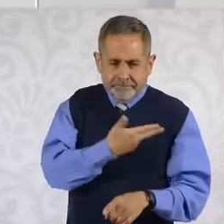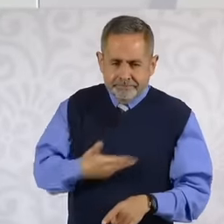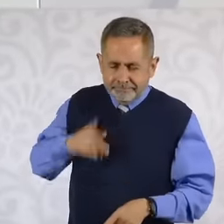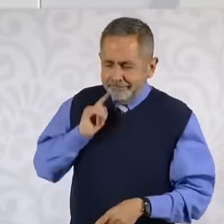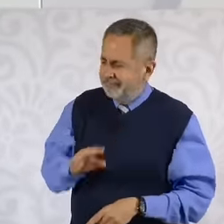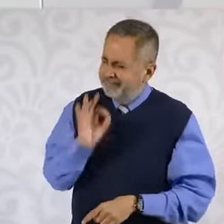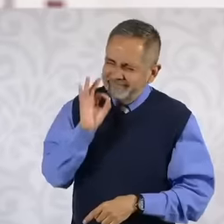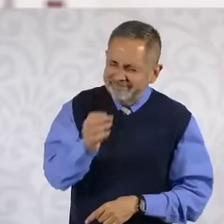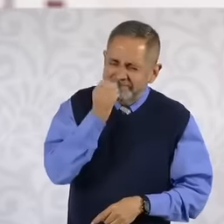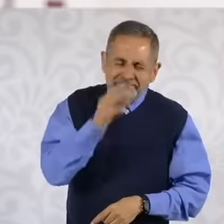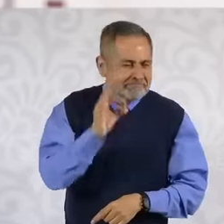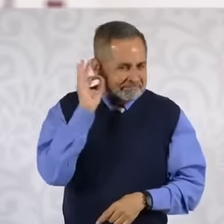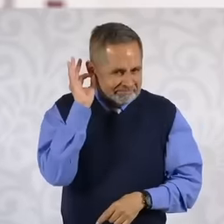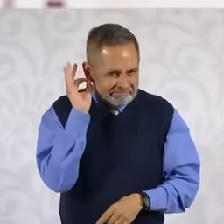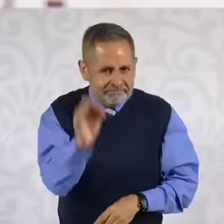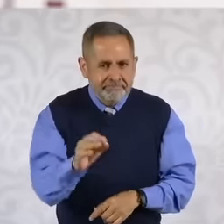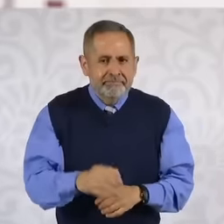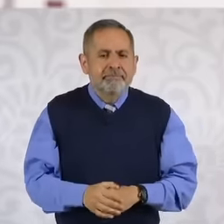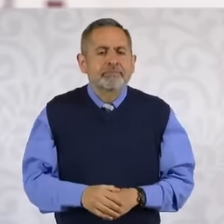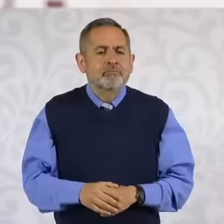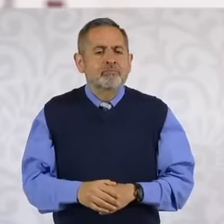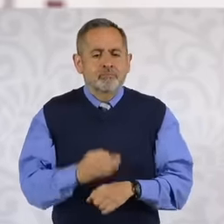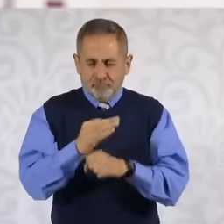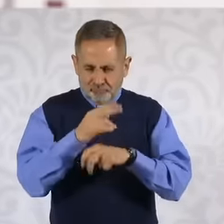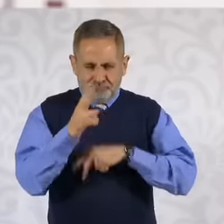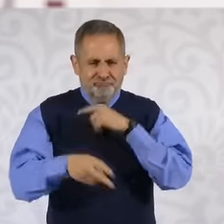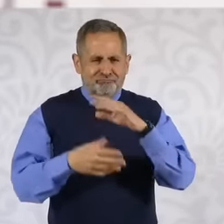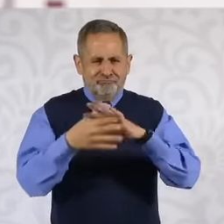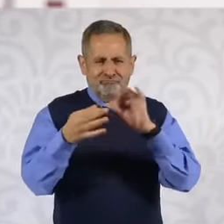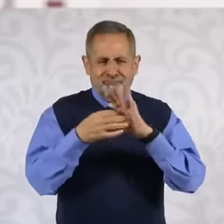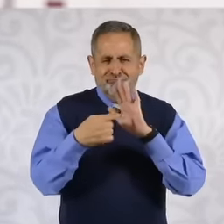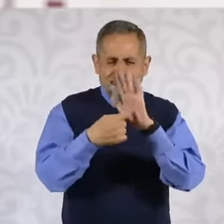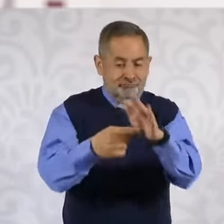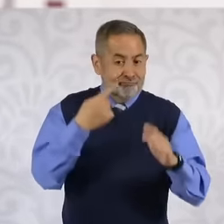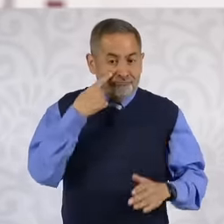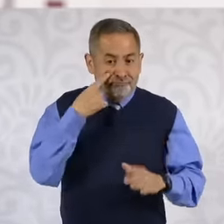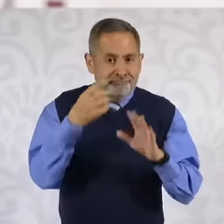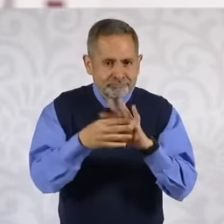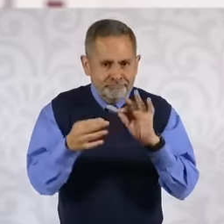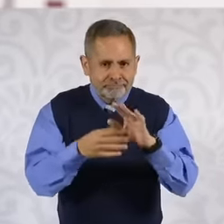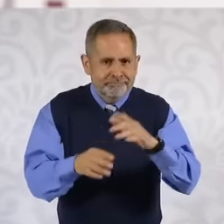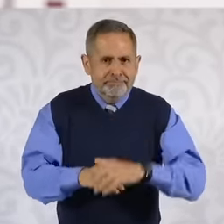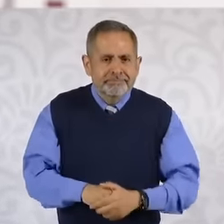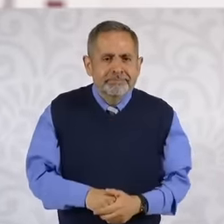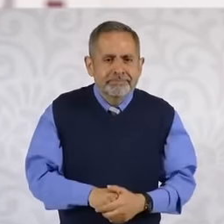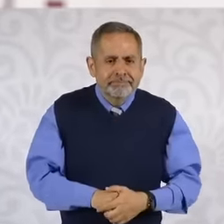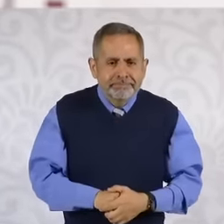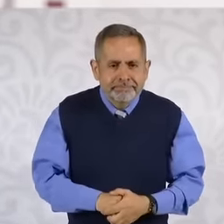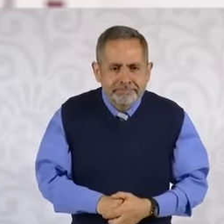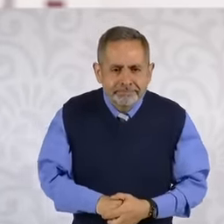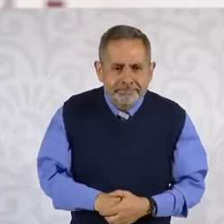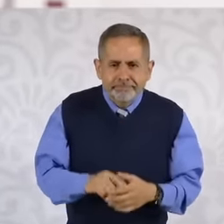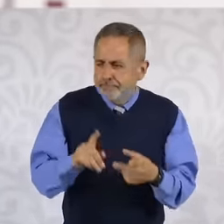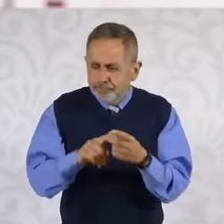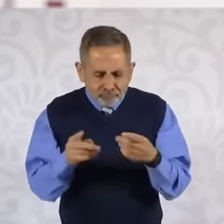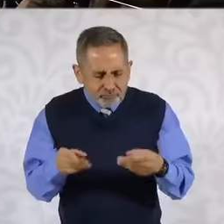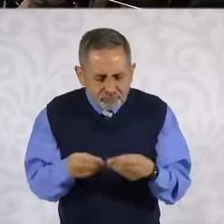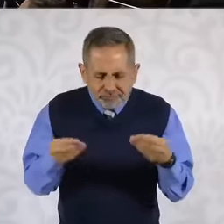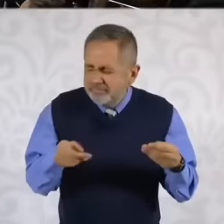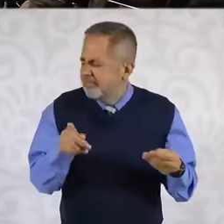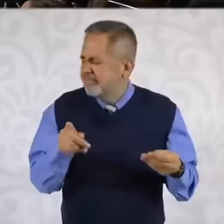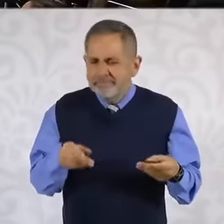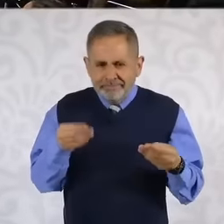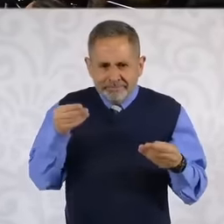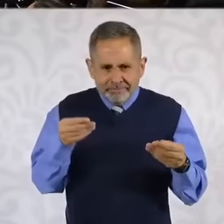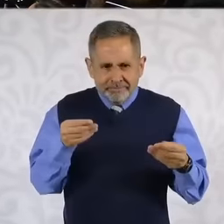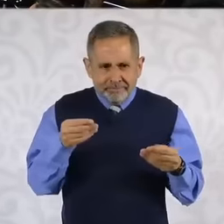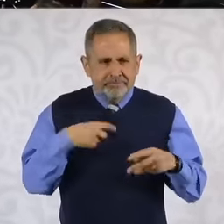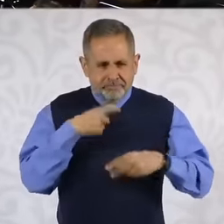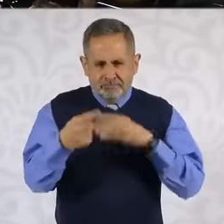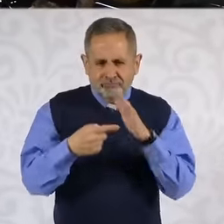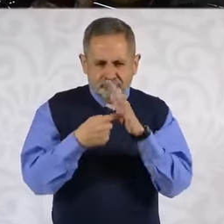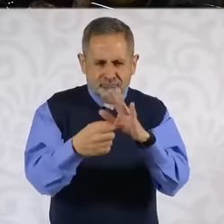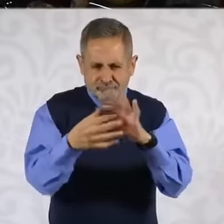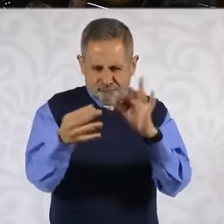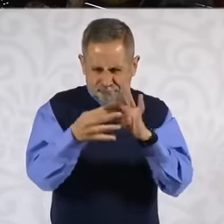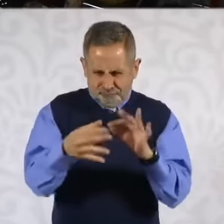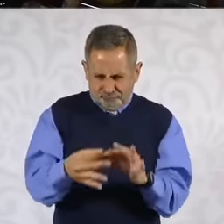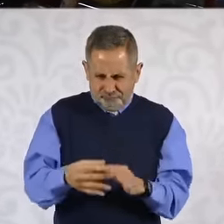see right now Paulina is going to make one, look, let's see where the is. I am going to tell you